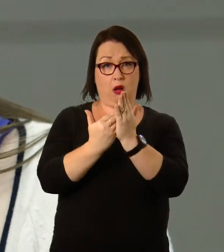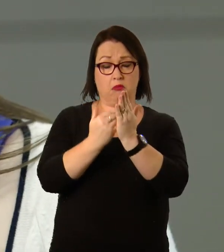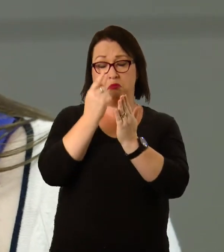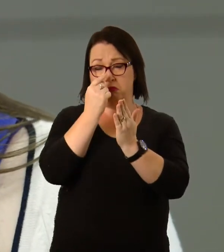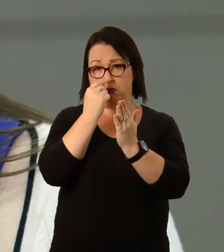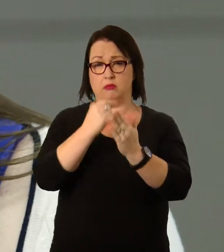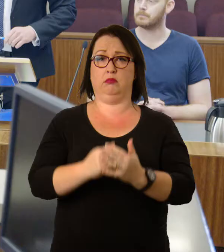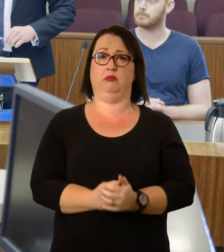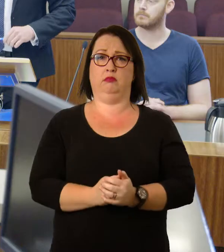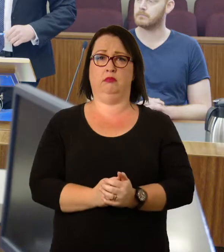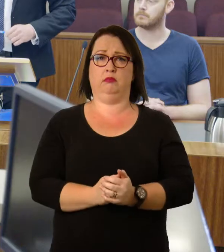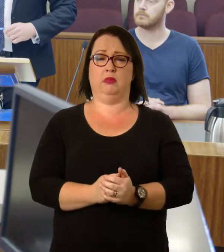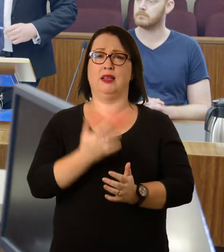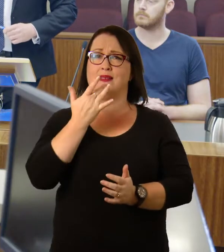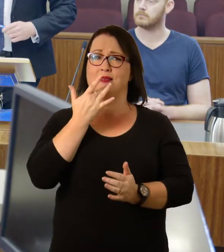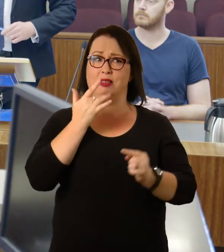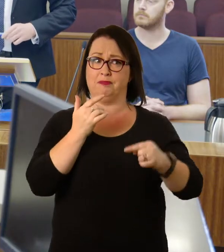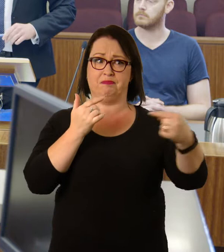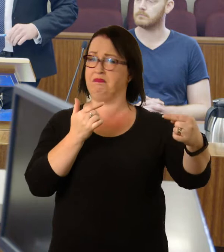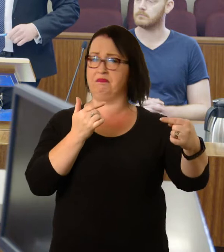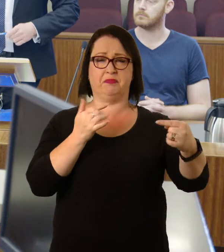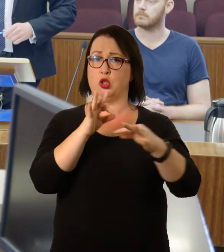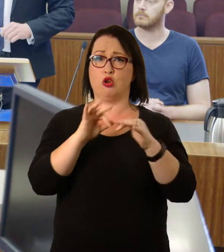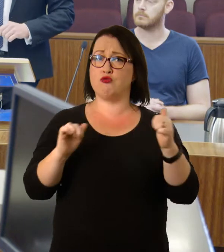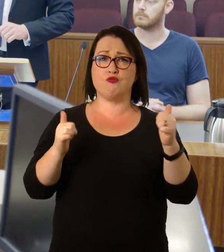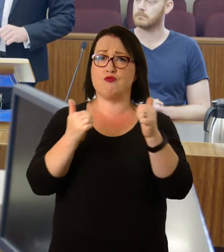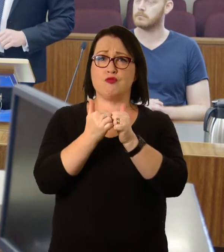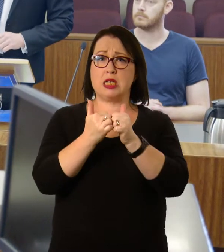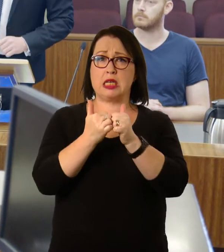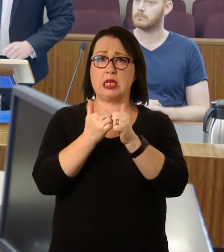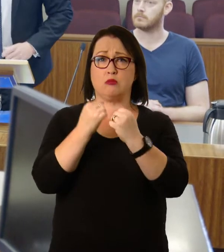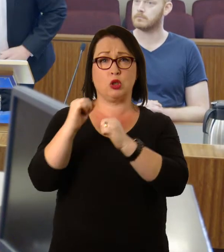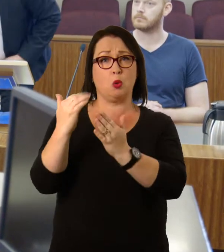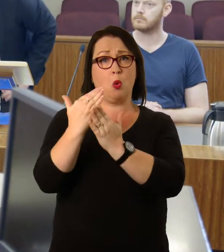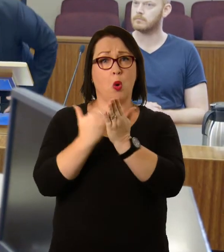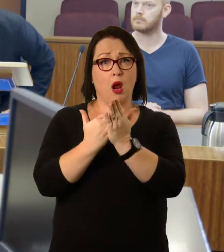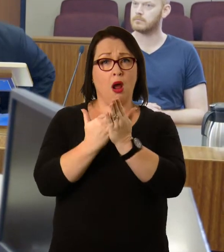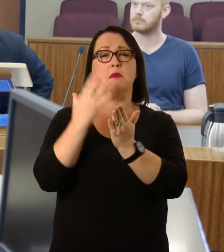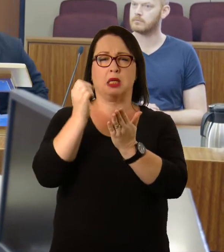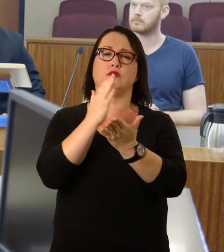But if the respondent disagrees with the making of a Protection Order, your case will progress